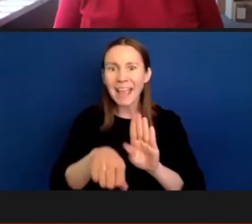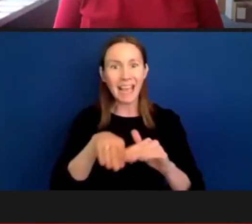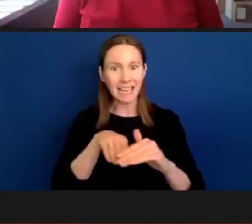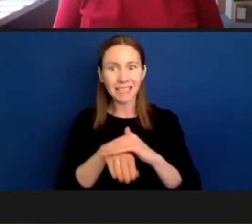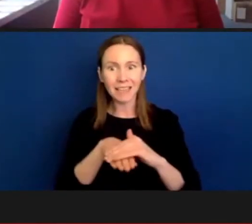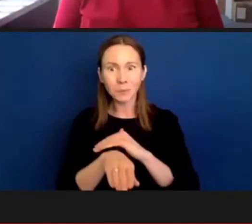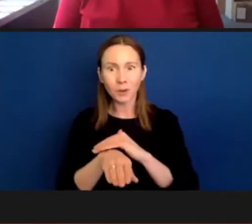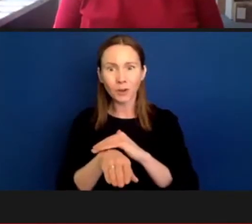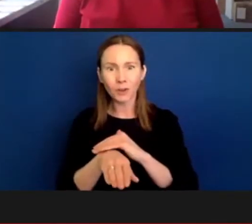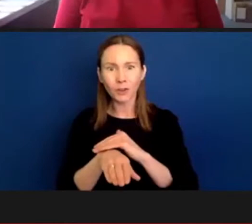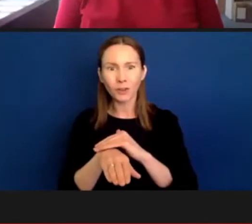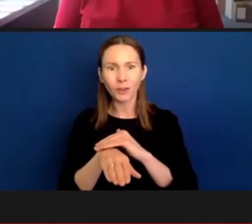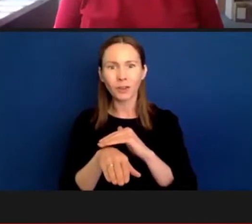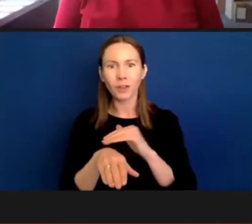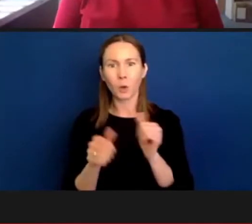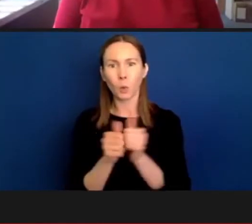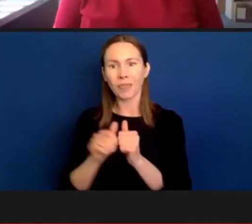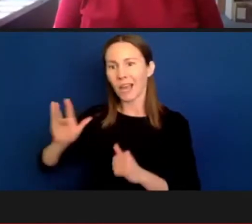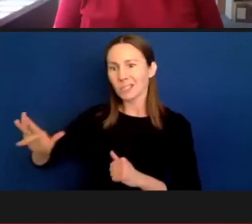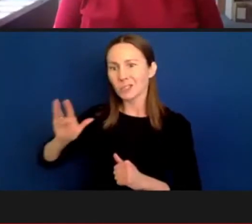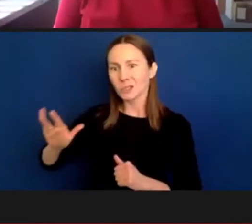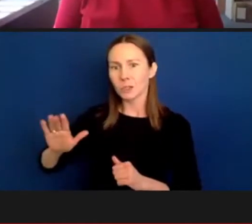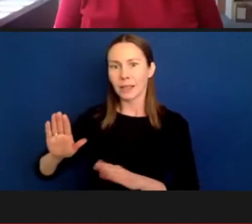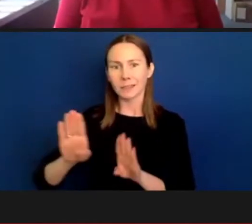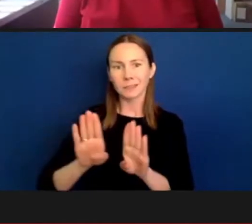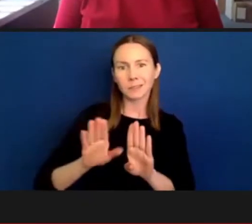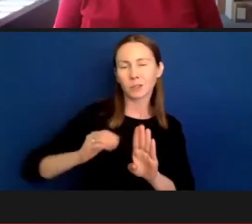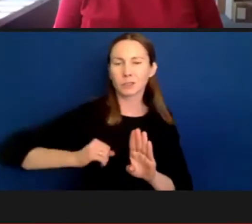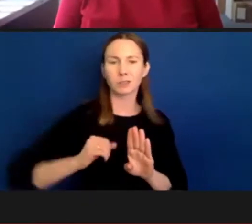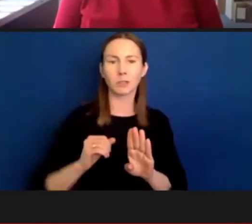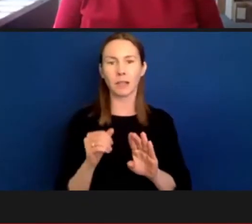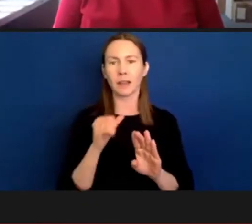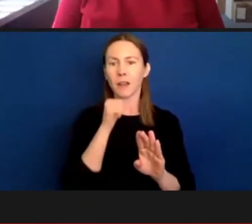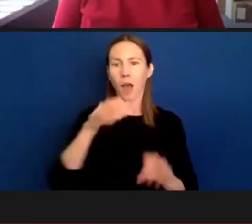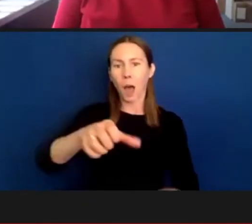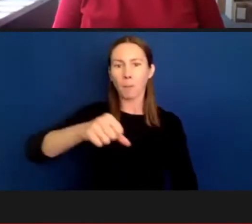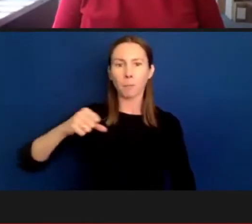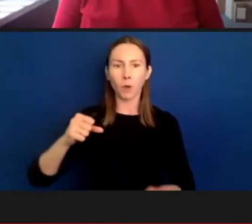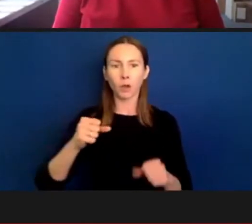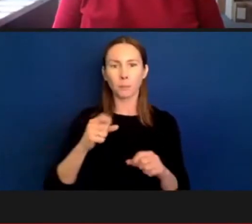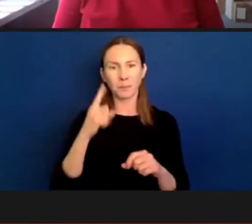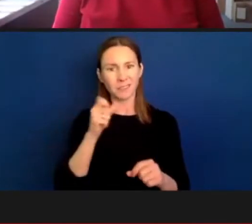instead of a pull open the door. Because it wasn't my choice to make that happen.